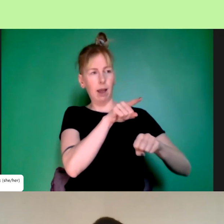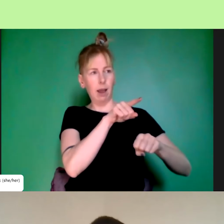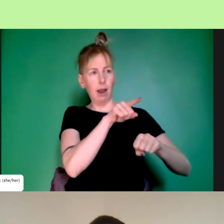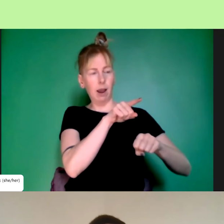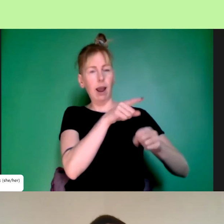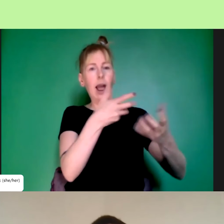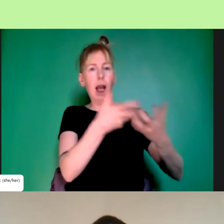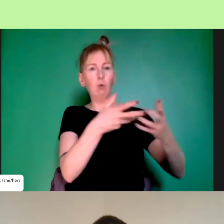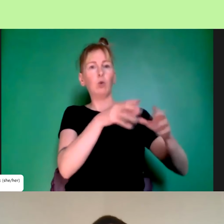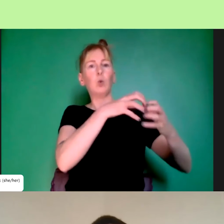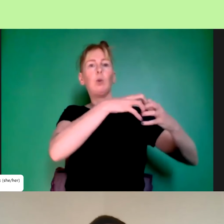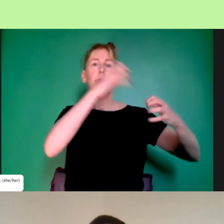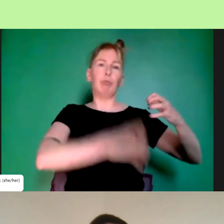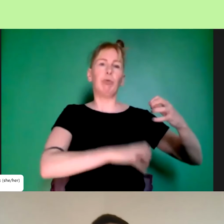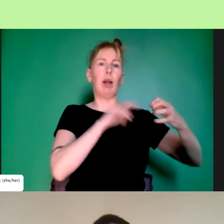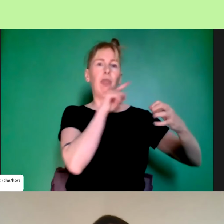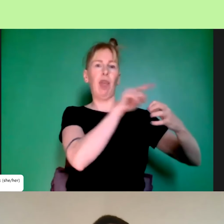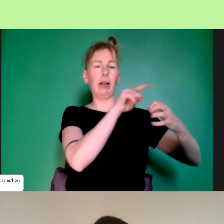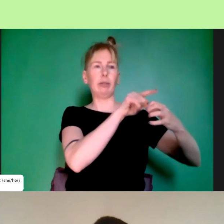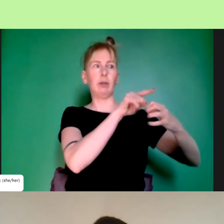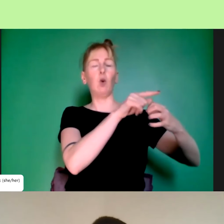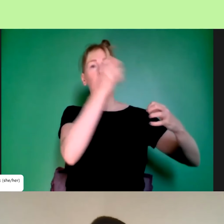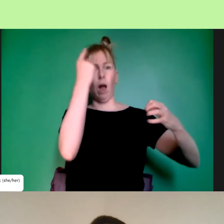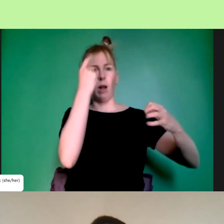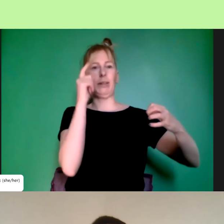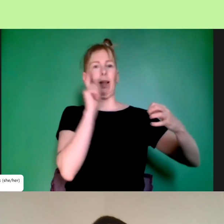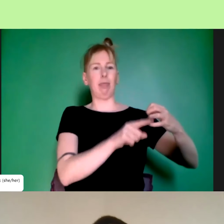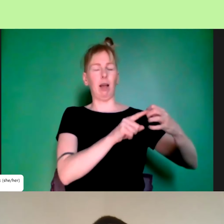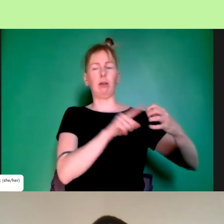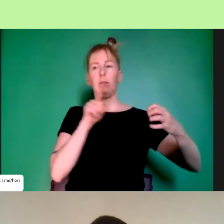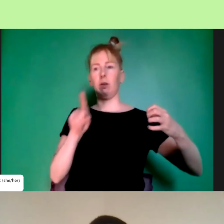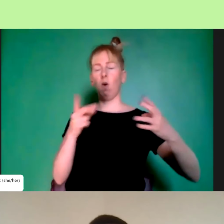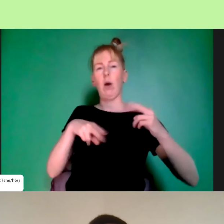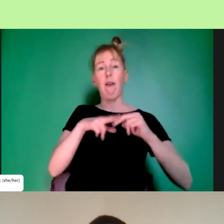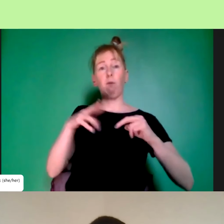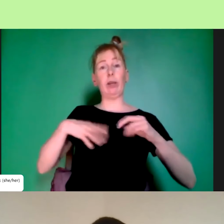I think there's one way to have like a colonial outlook in a kind of global way.